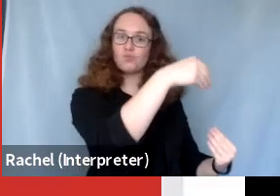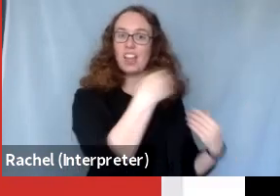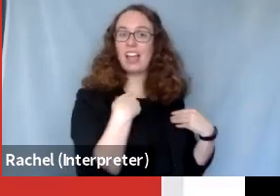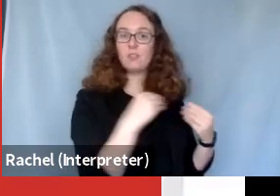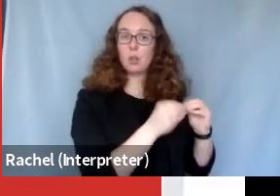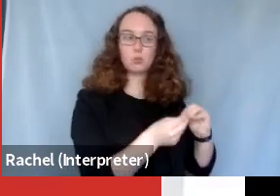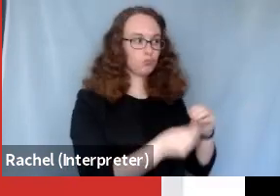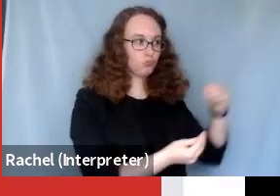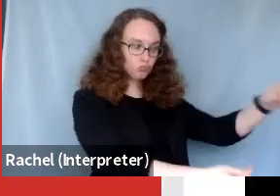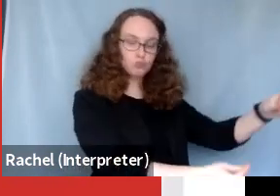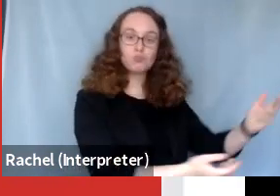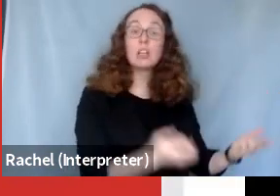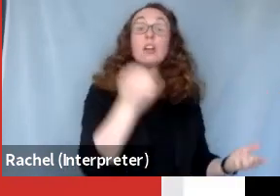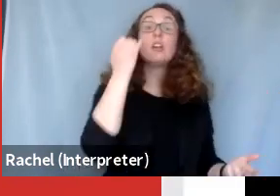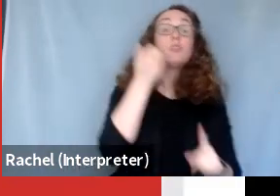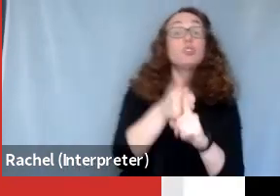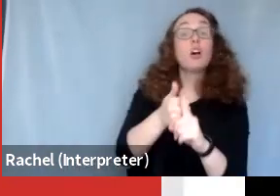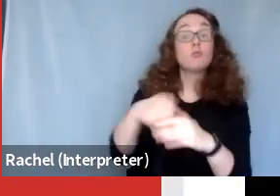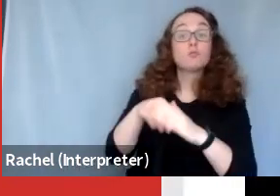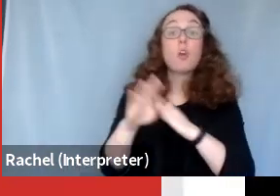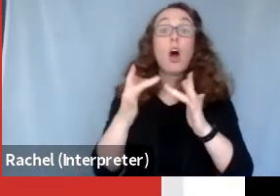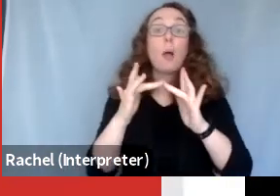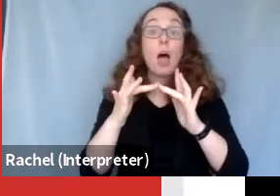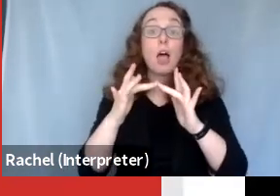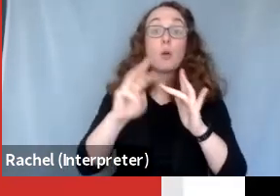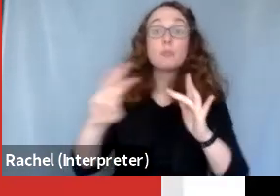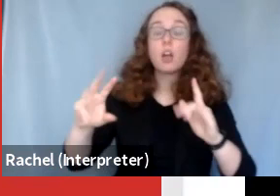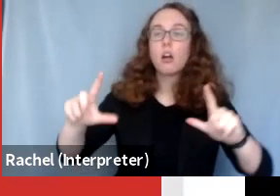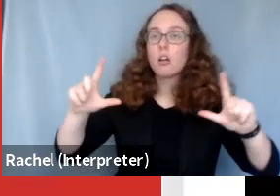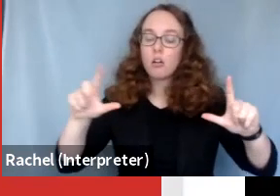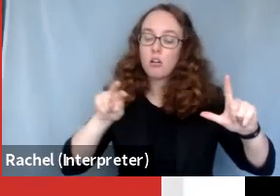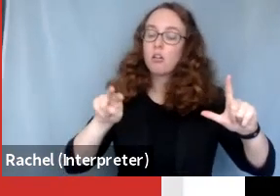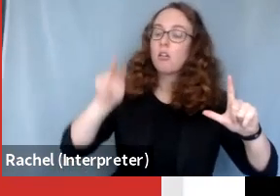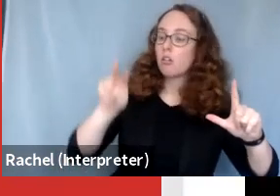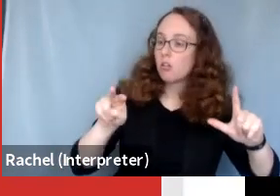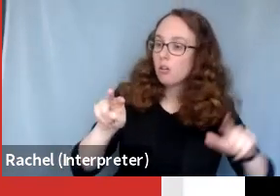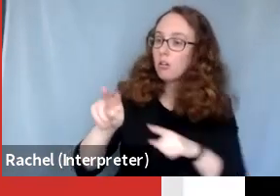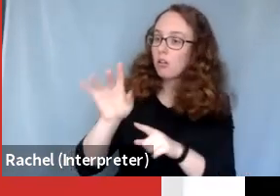the options, and as soon as you choose to buy it'll go from there. And if it's an access code, like I kind of mentioned before,